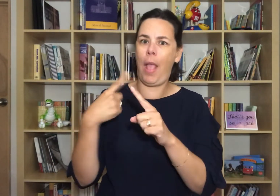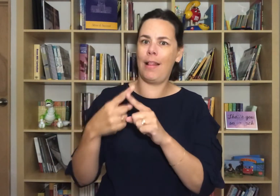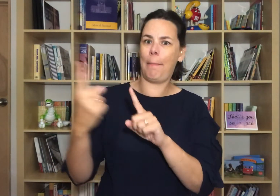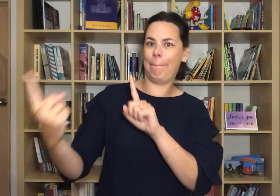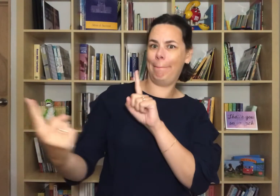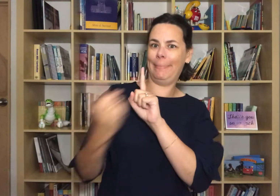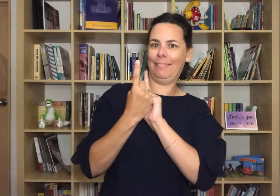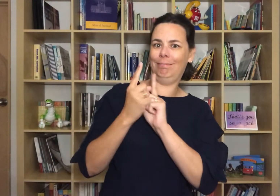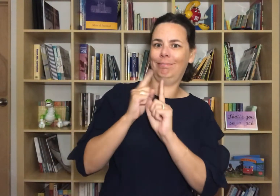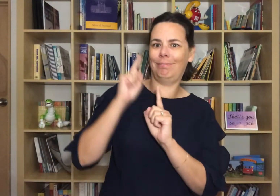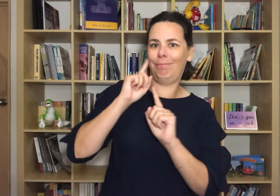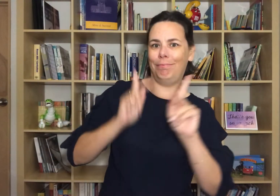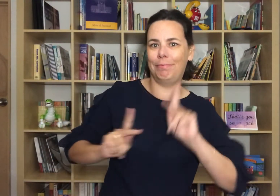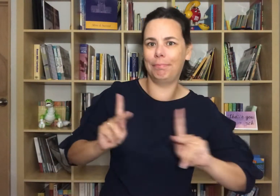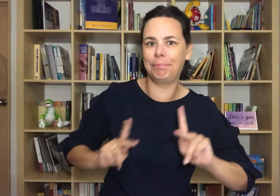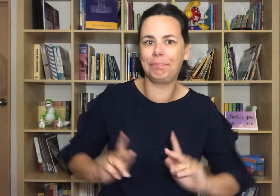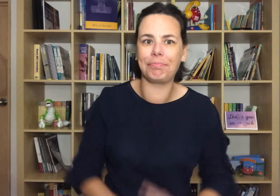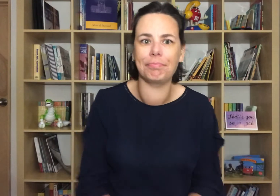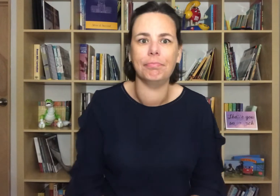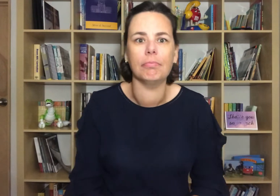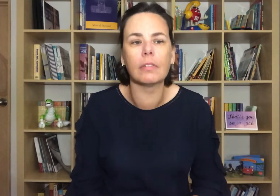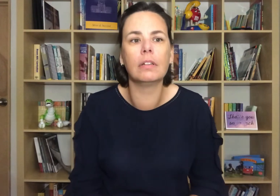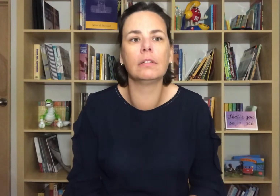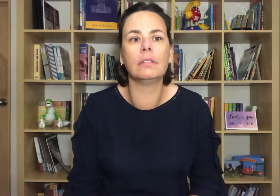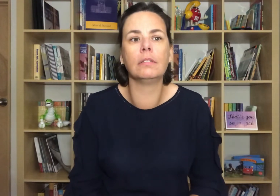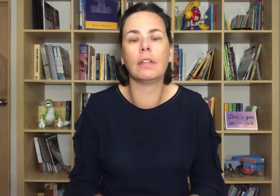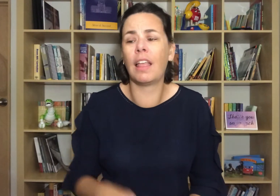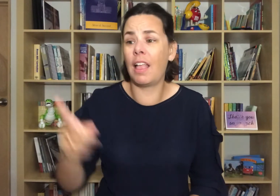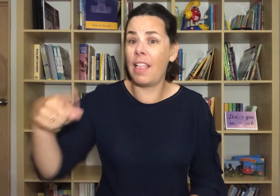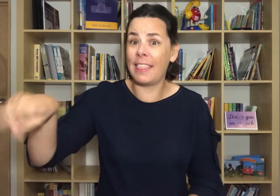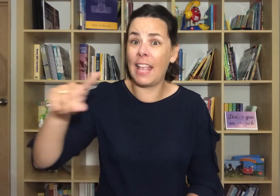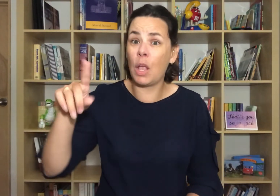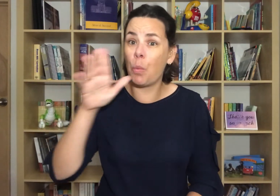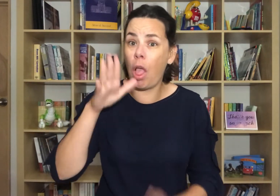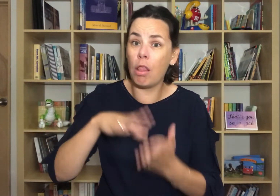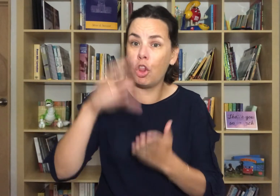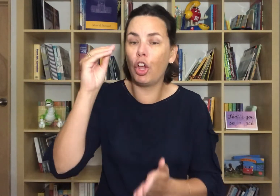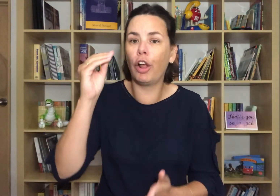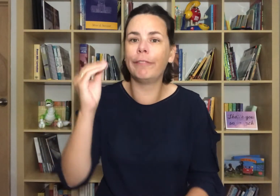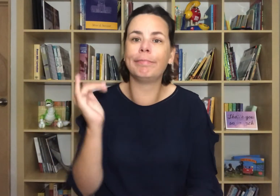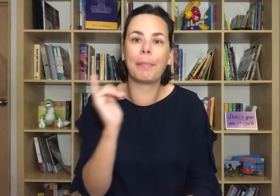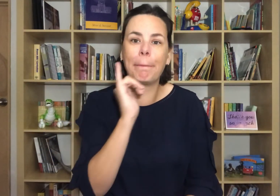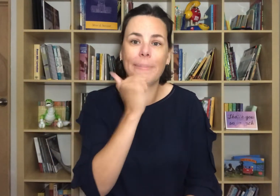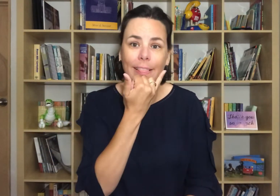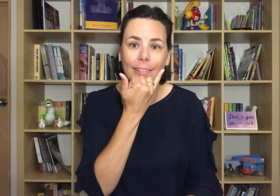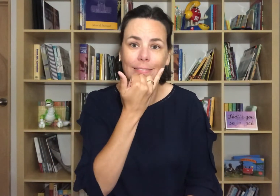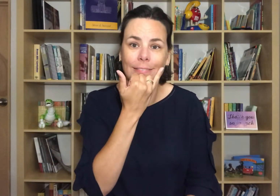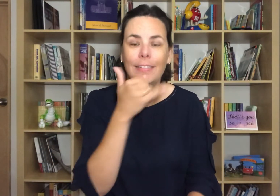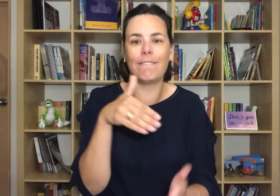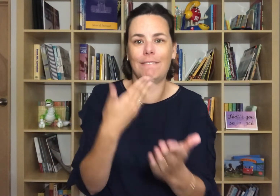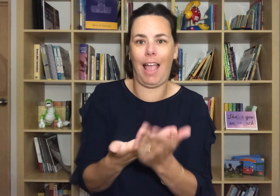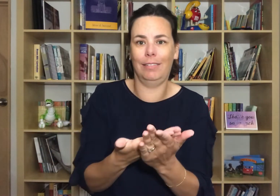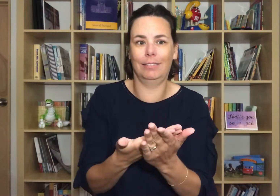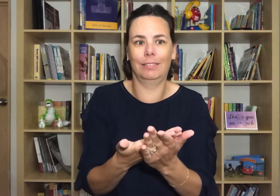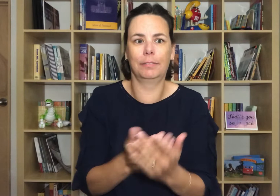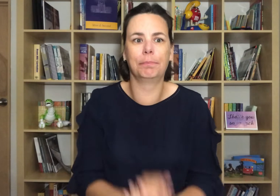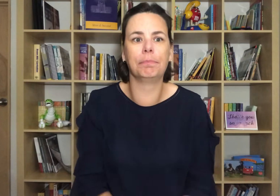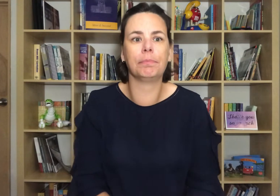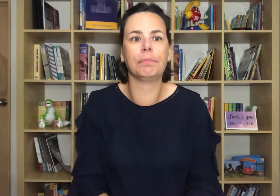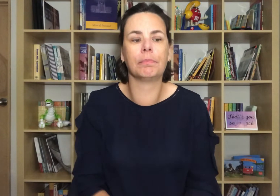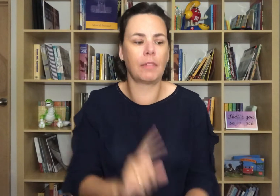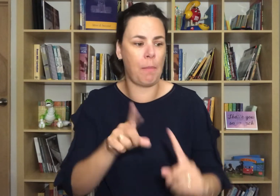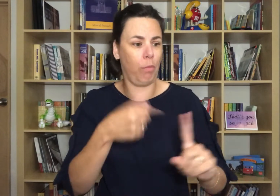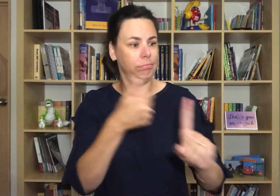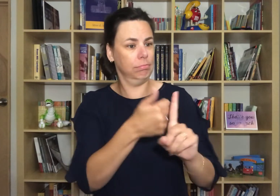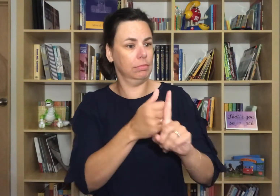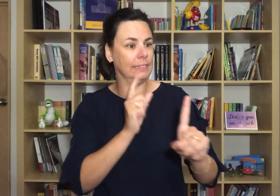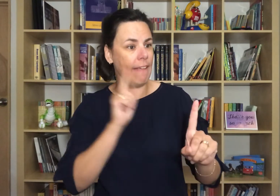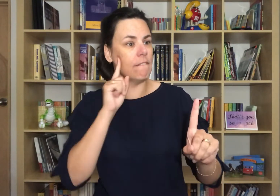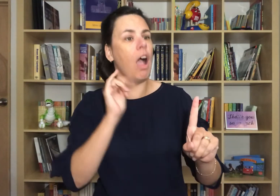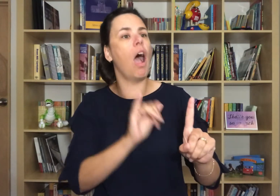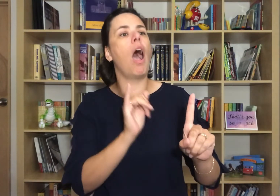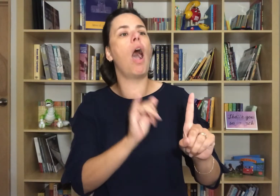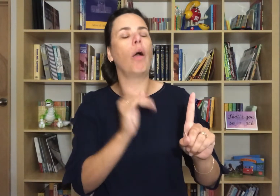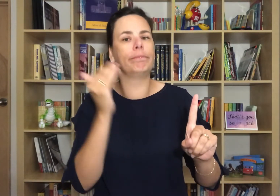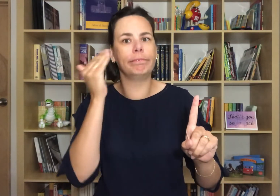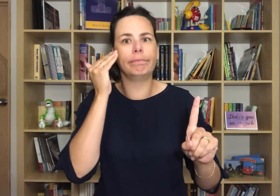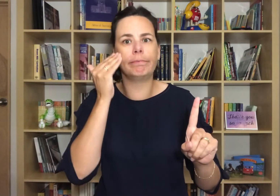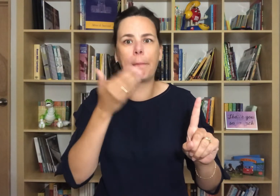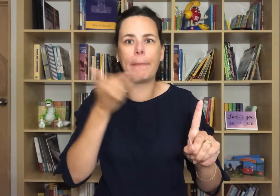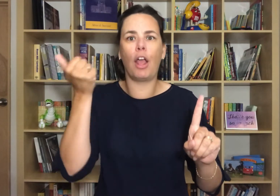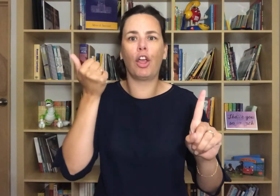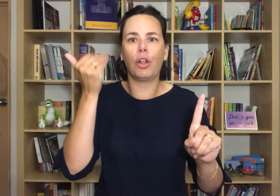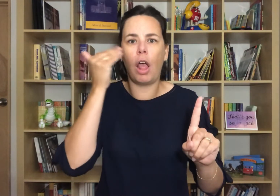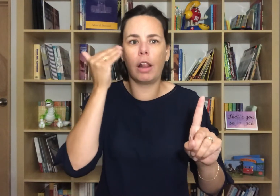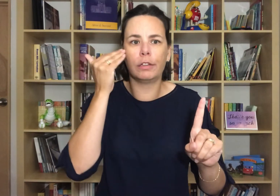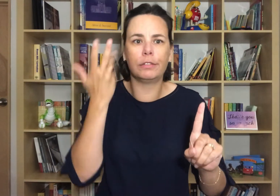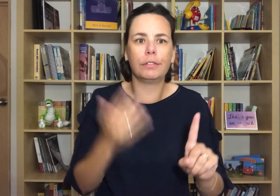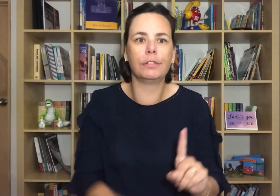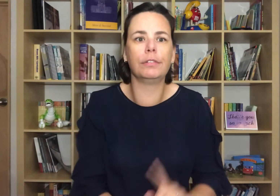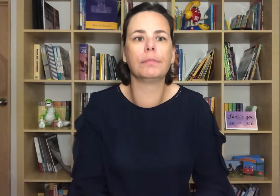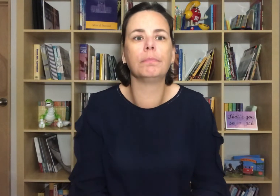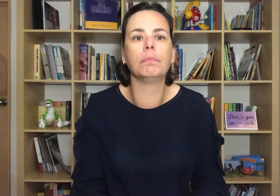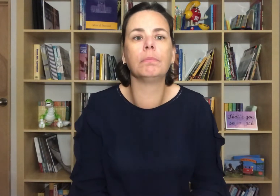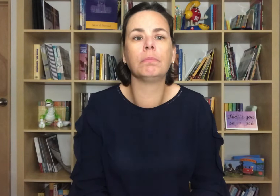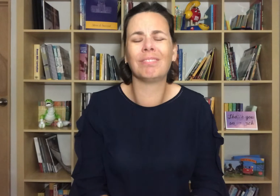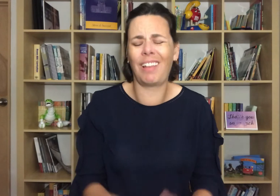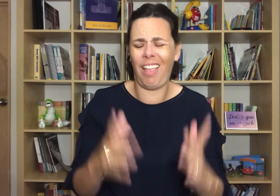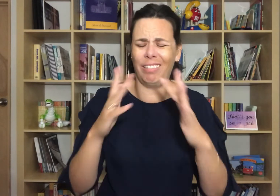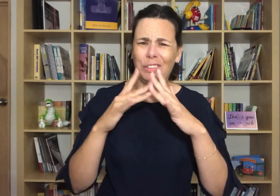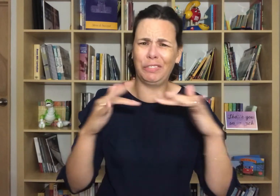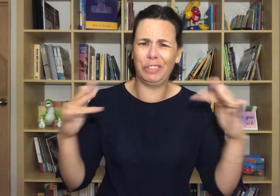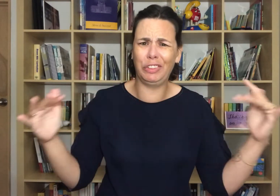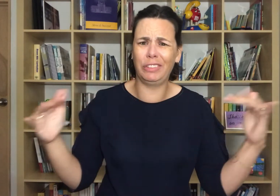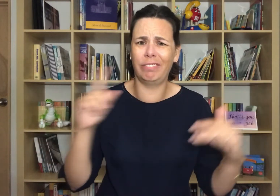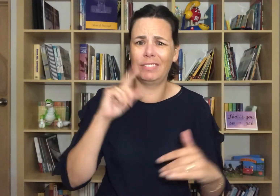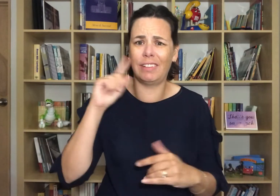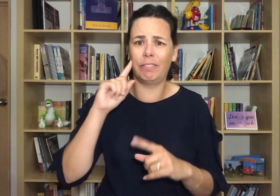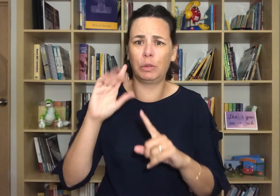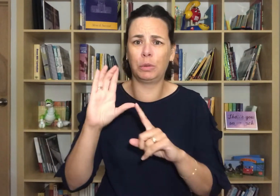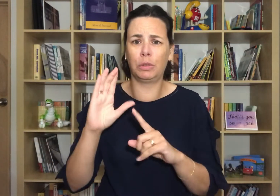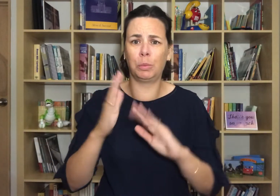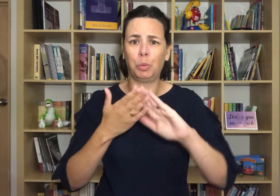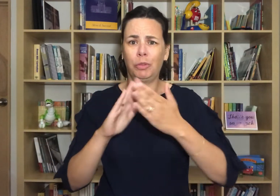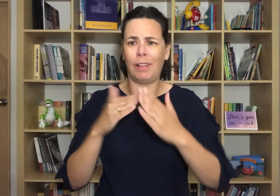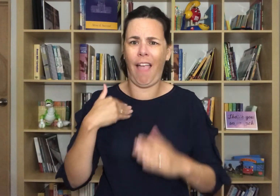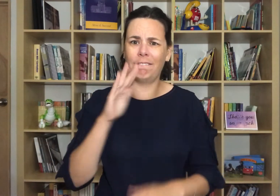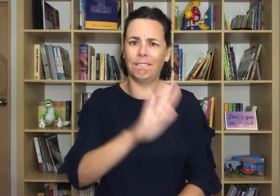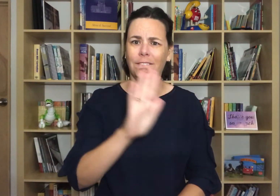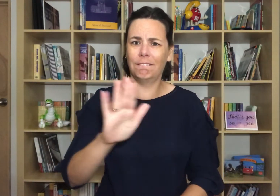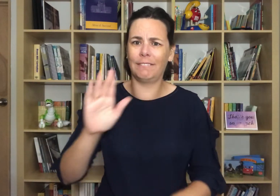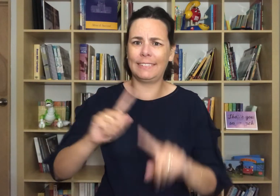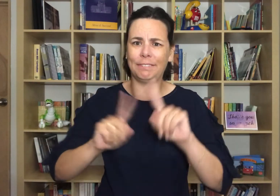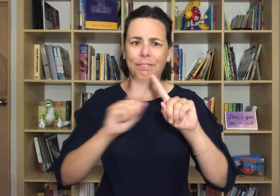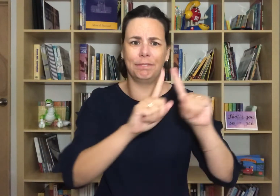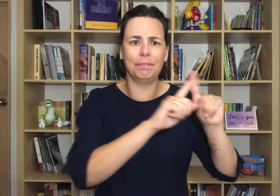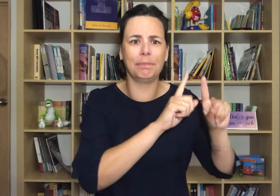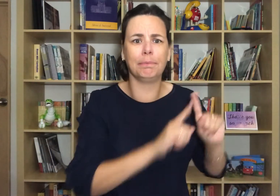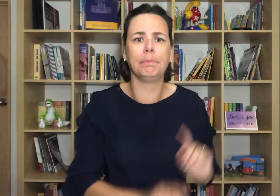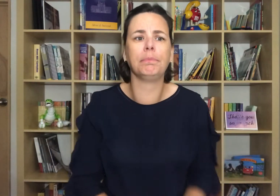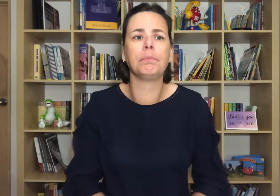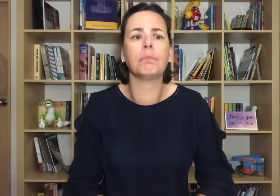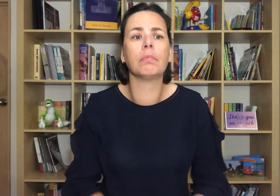Deaf people. They will learn the myths and facts about being Deaf, and the diversity of the Deaf community